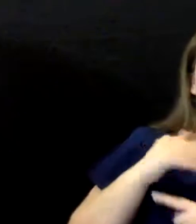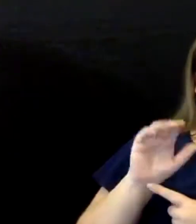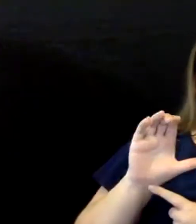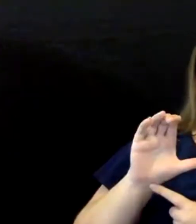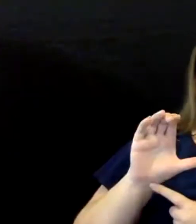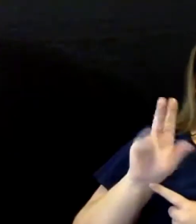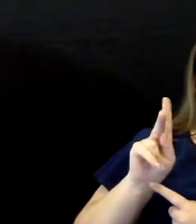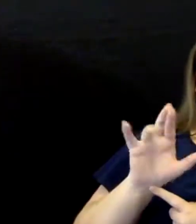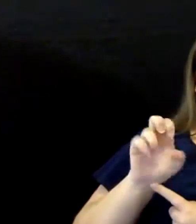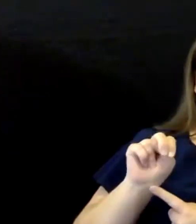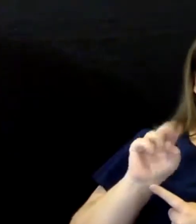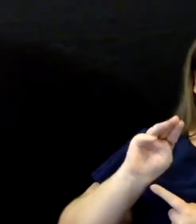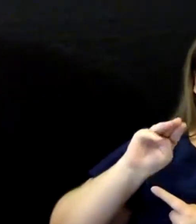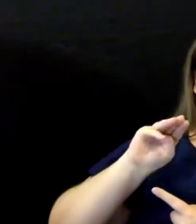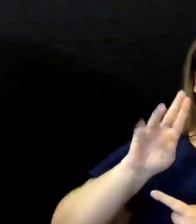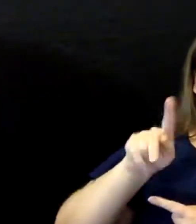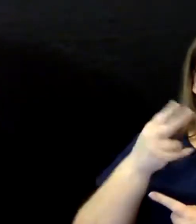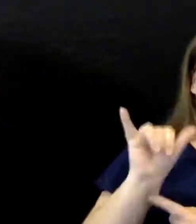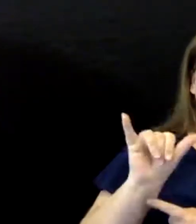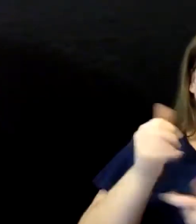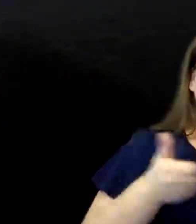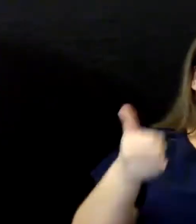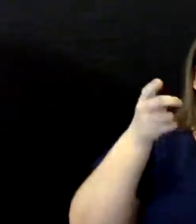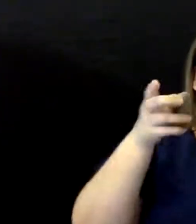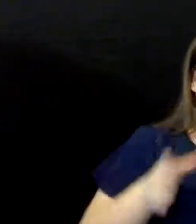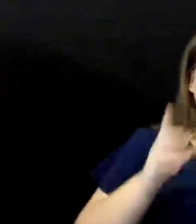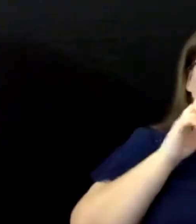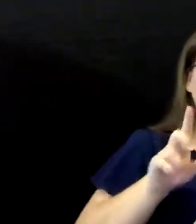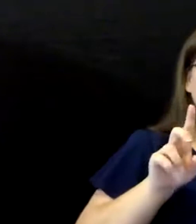the Executive Director of the Developmental Disabilities Council,